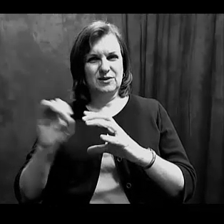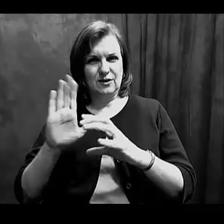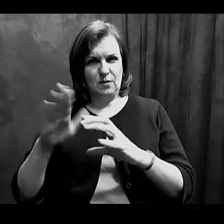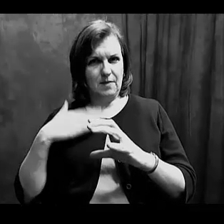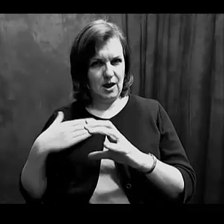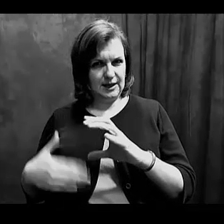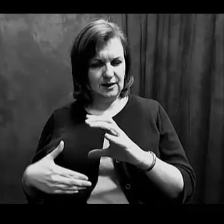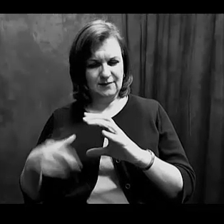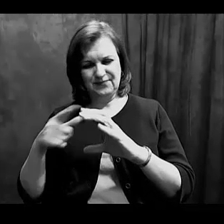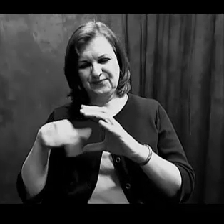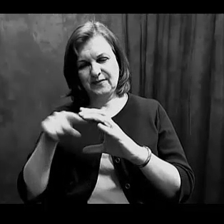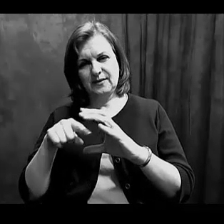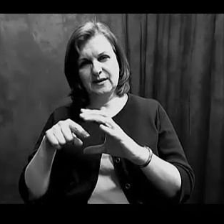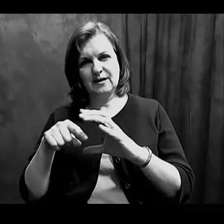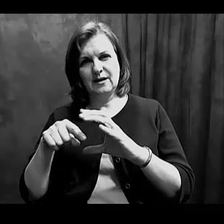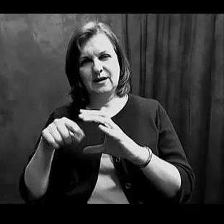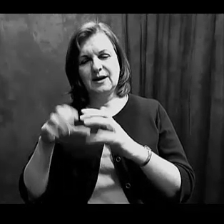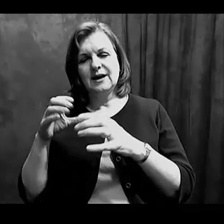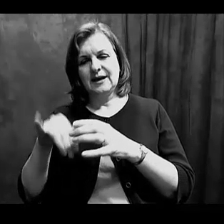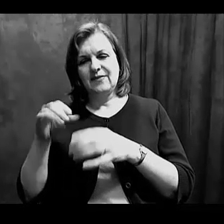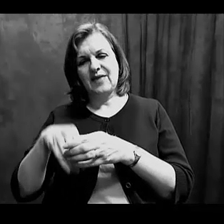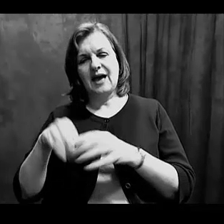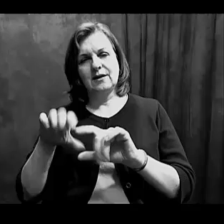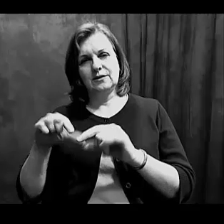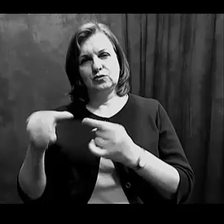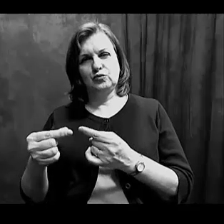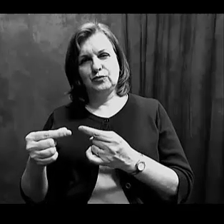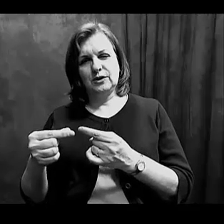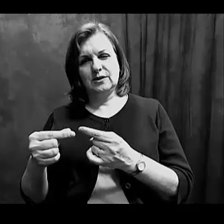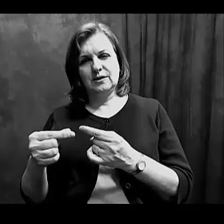we look at roughly